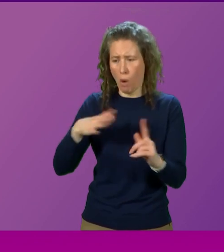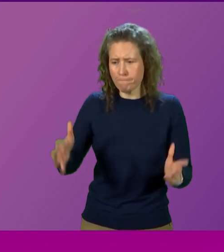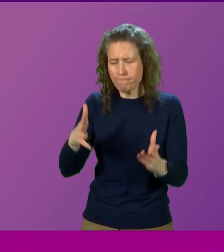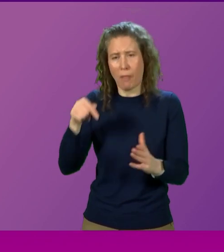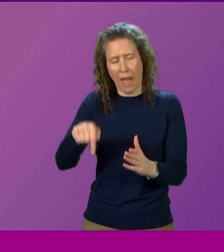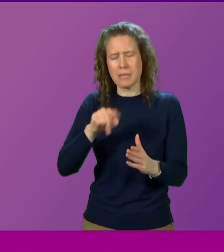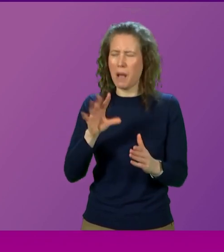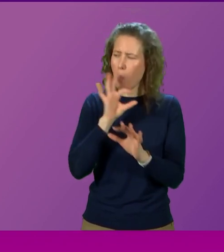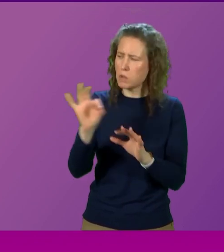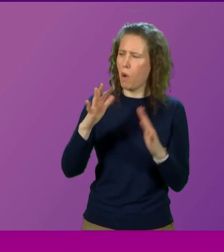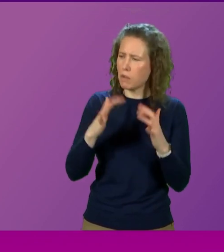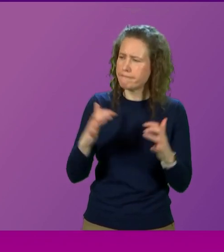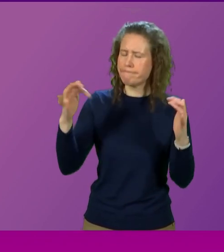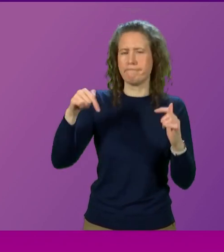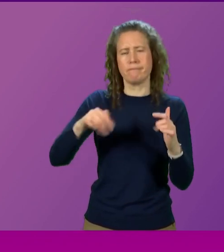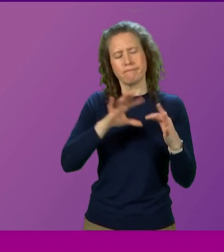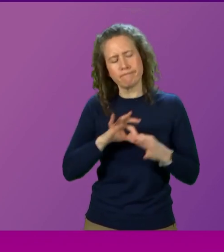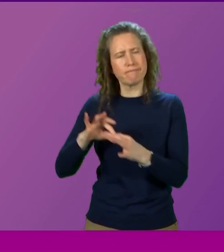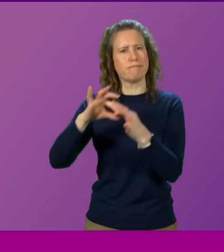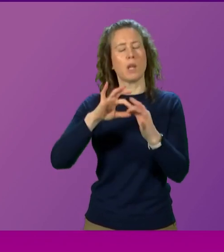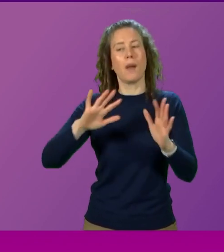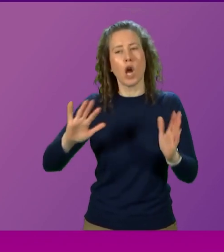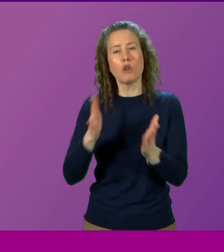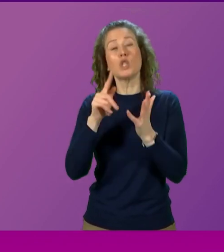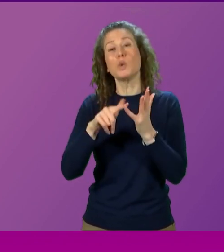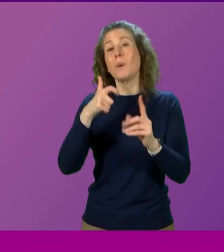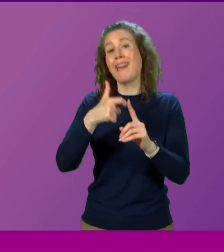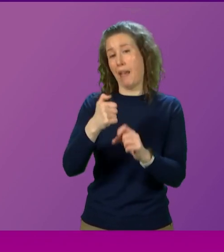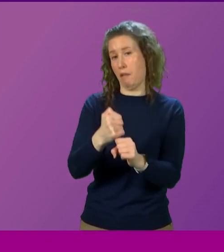chamber to unify as a Parliament to encourage the UK Government to move quicker.